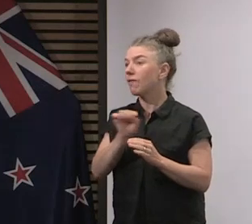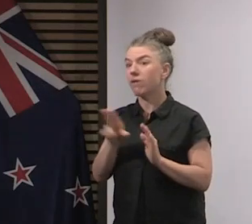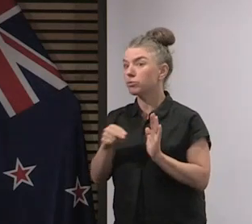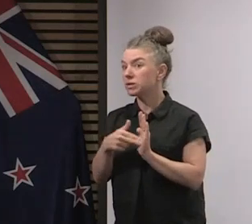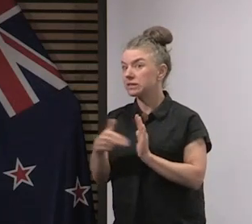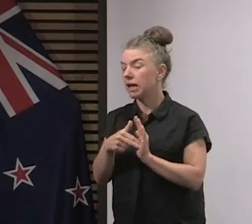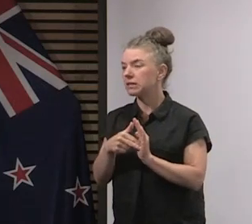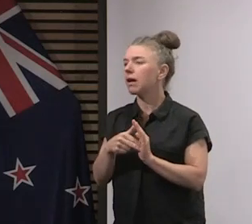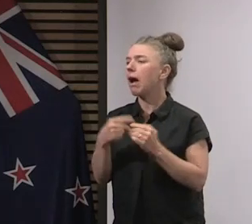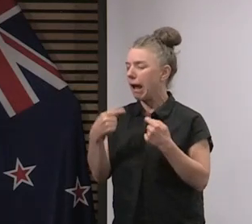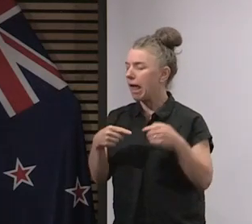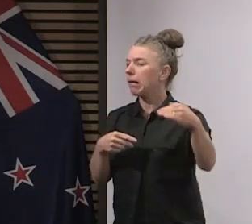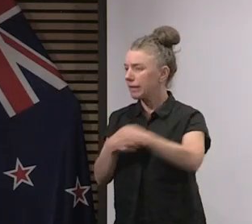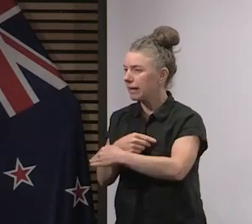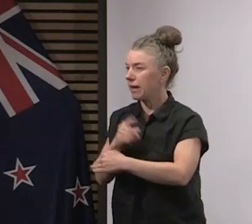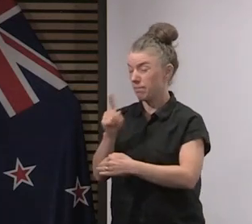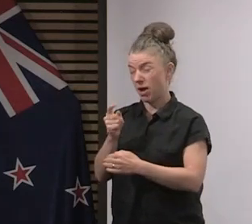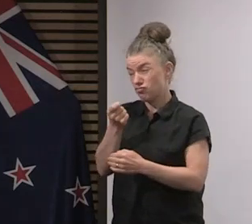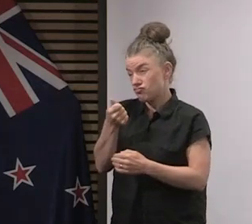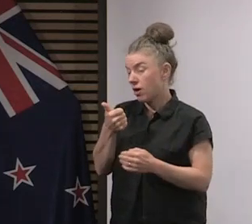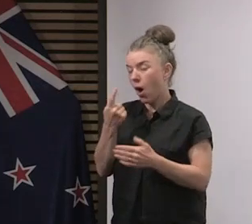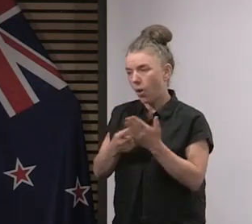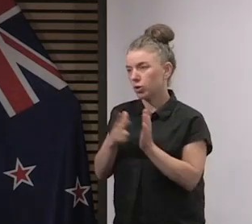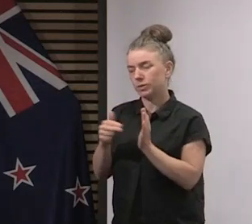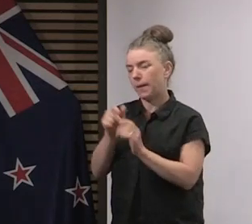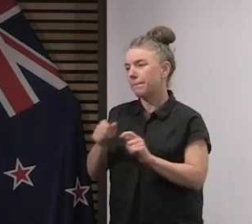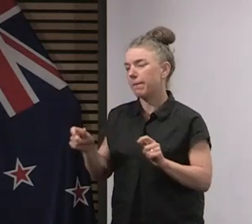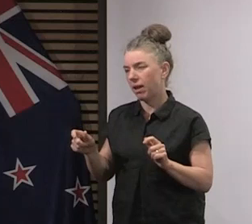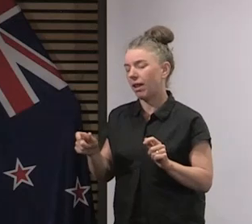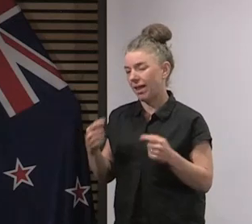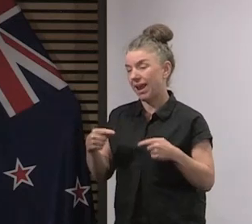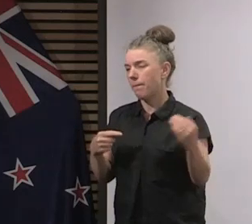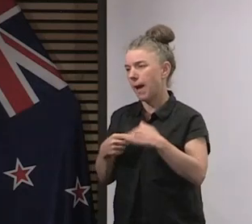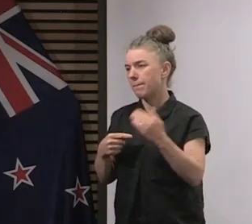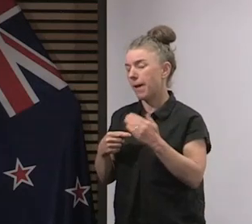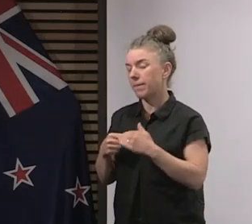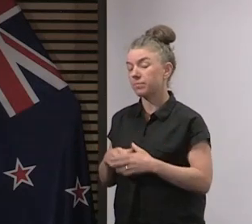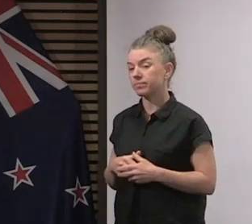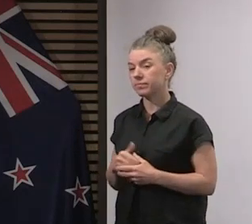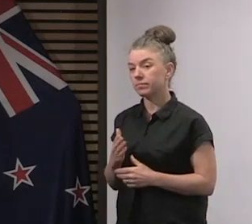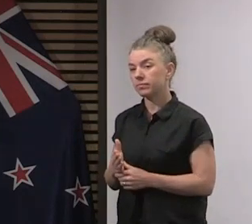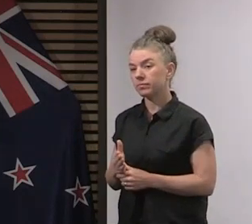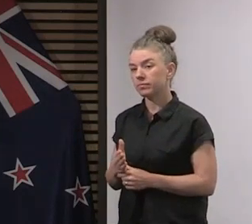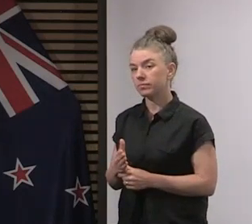very occasional exception if there is a very essential person we need to get in to perform some function that no